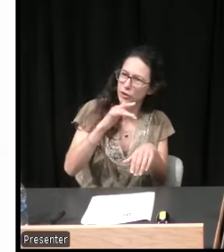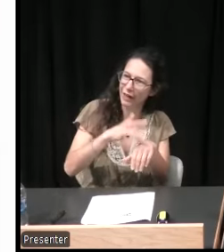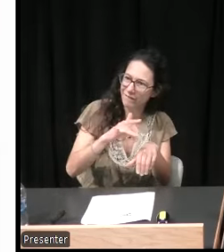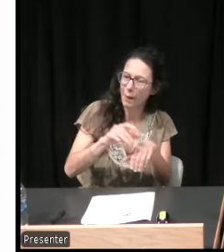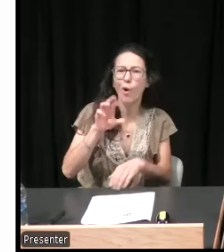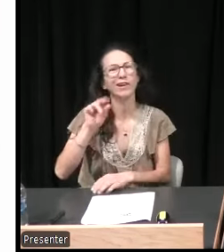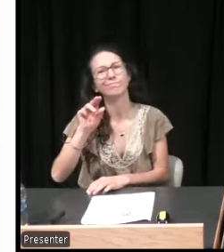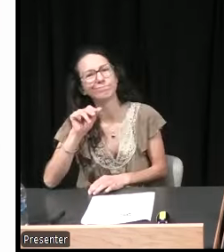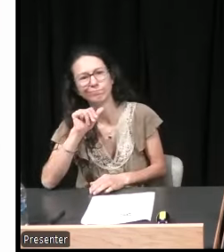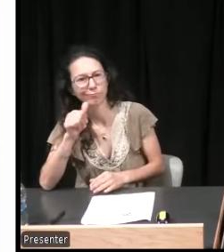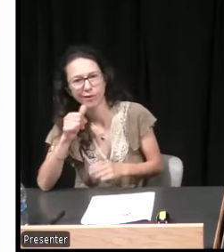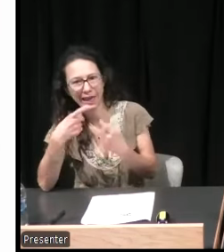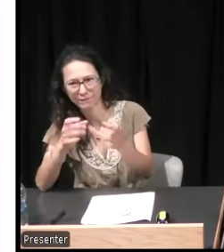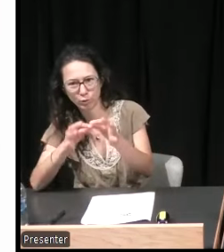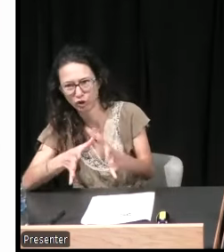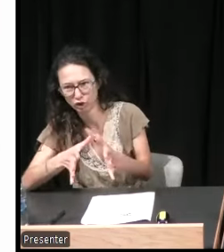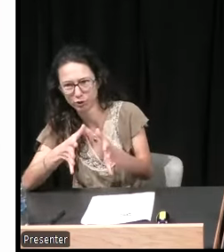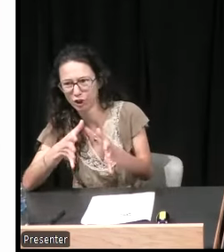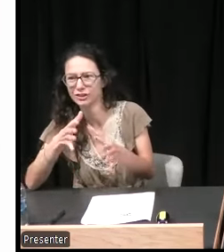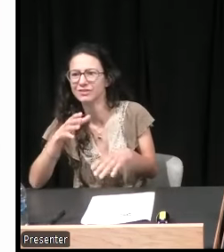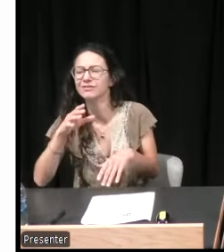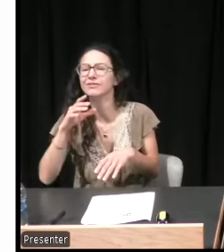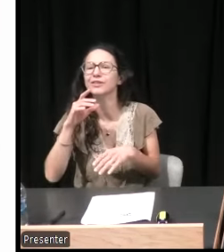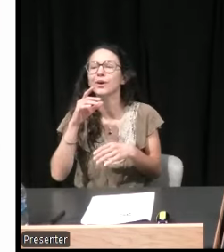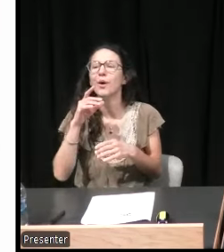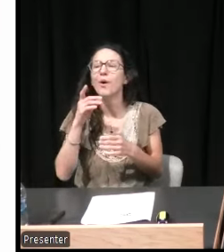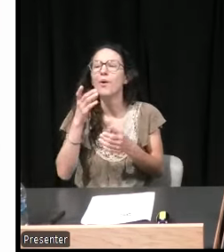and they will say oh sorry The Interpreter is not available or we can't provide an